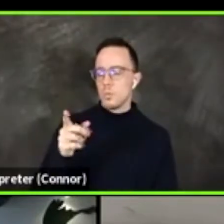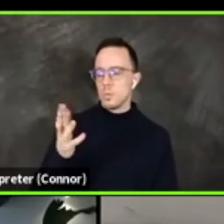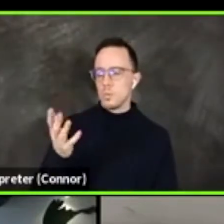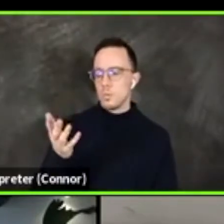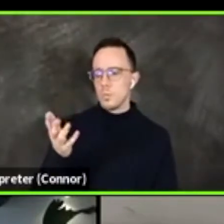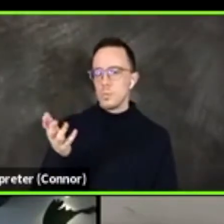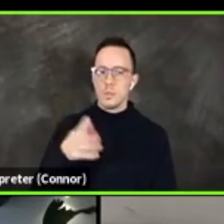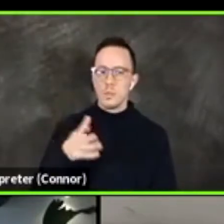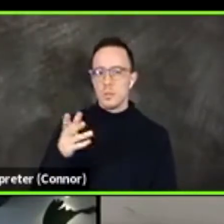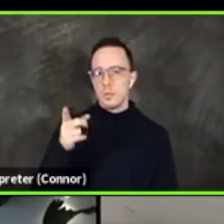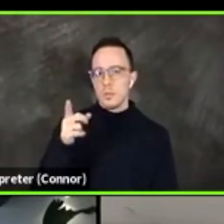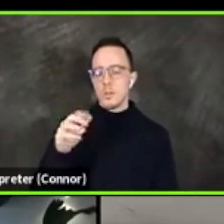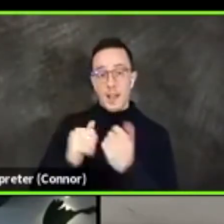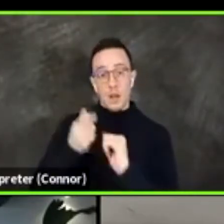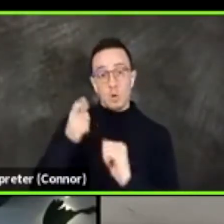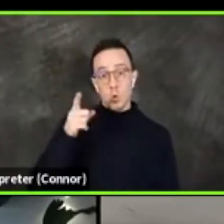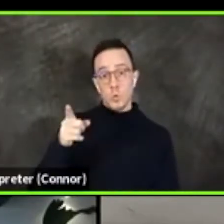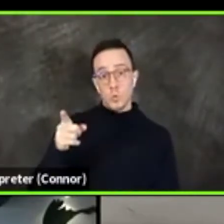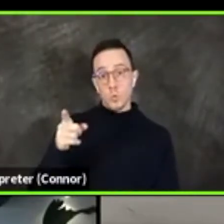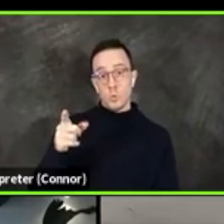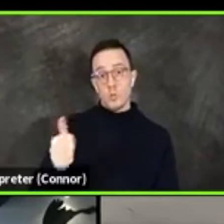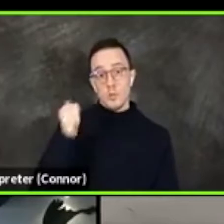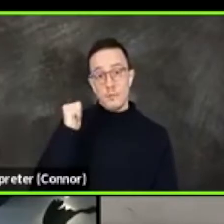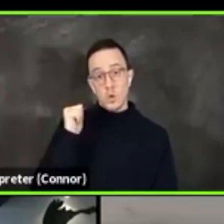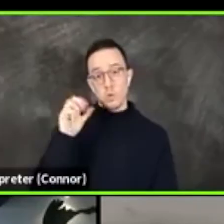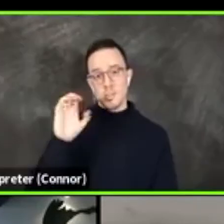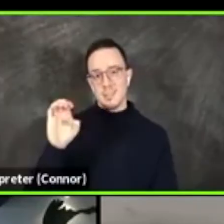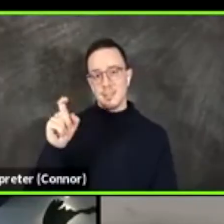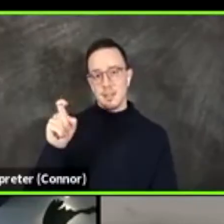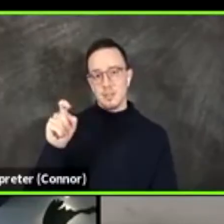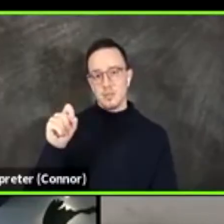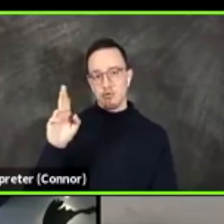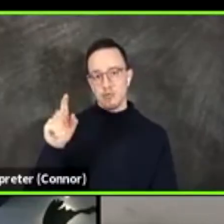YOU REFUSE EXTRACTION? (JACKSON): ONE OF THE WAYS